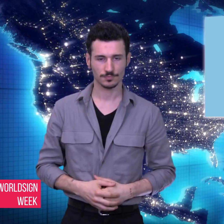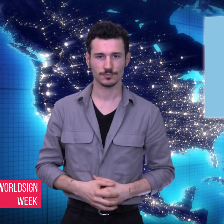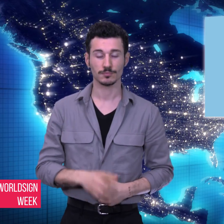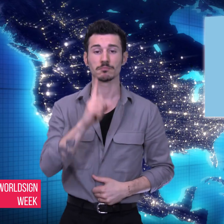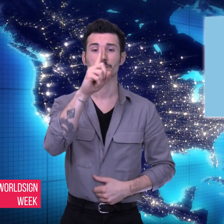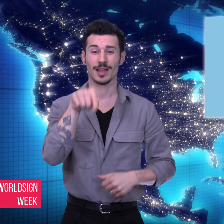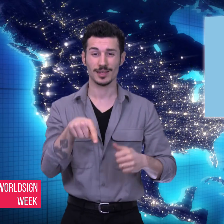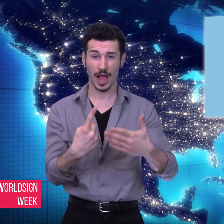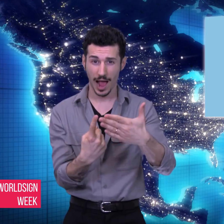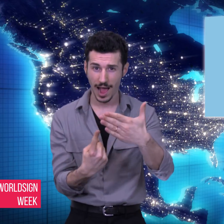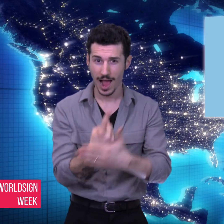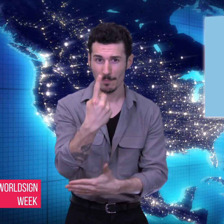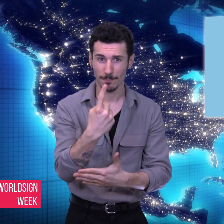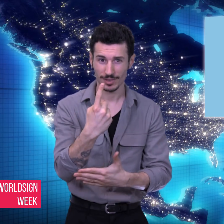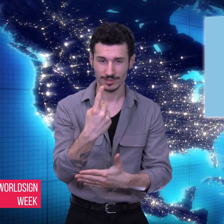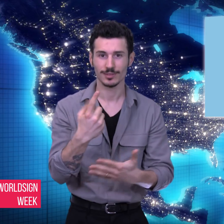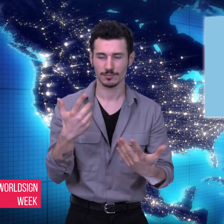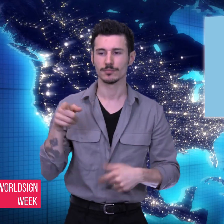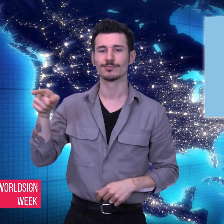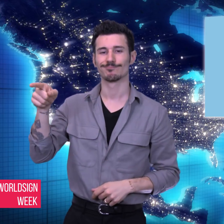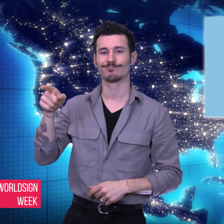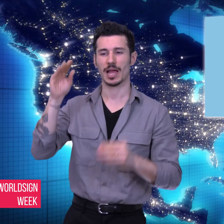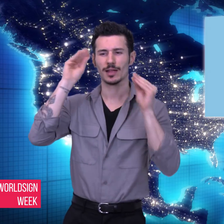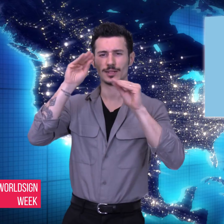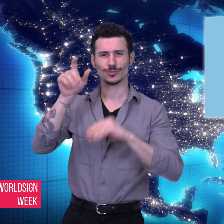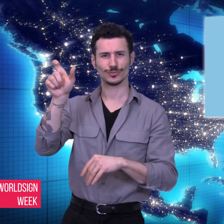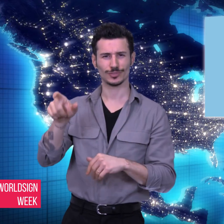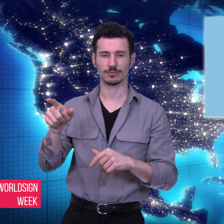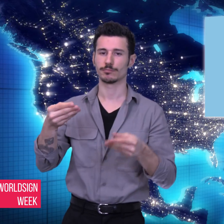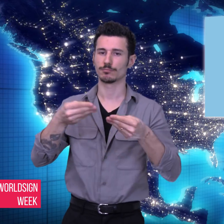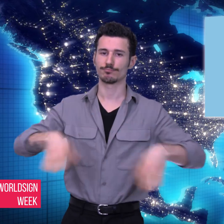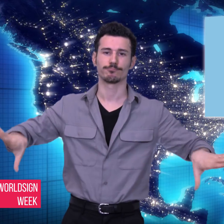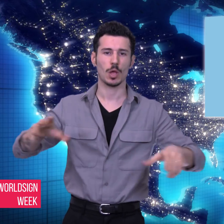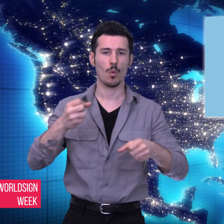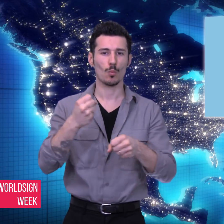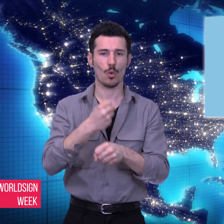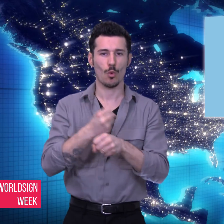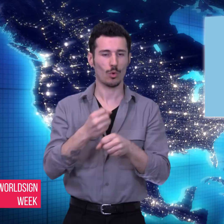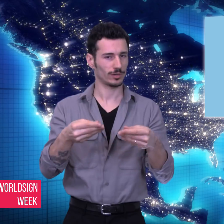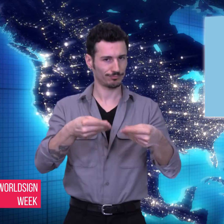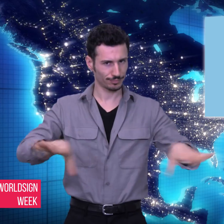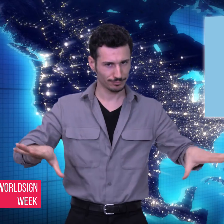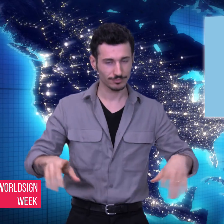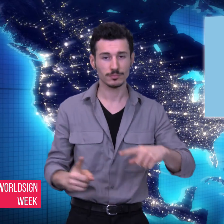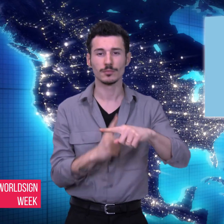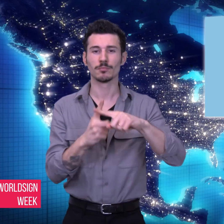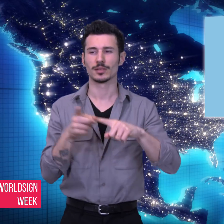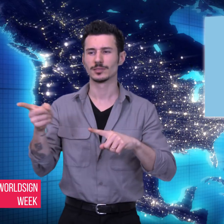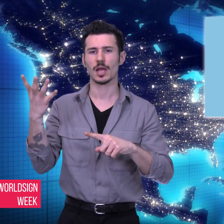As result of this incident, Robert lost his